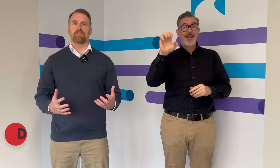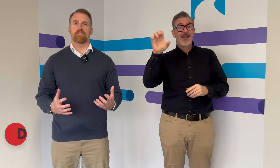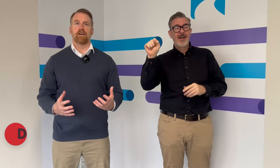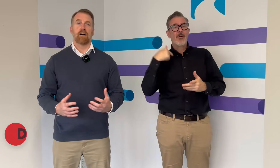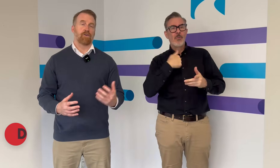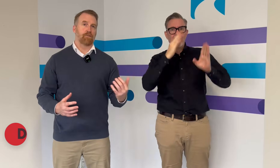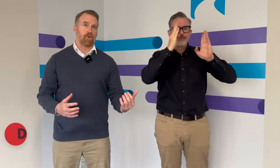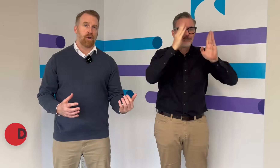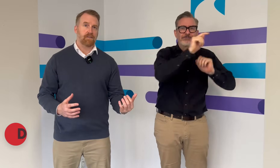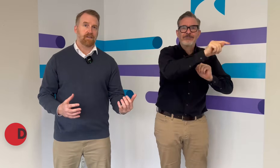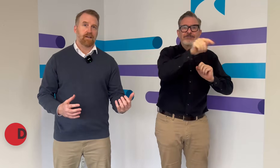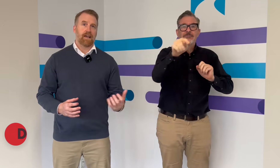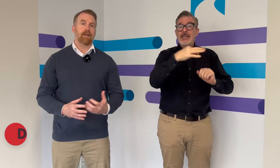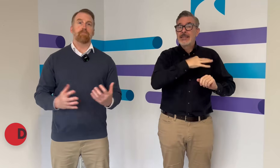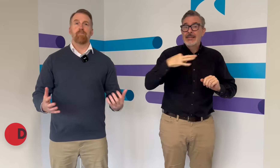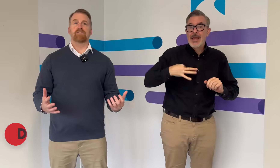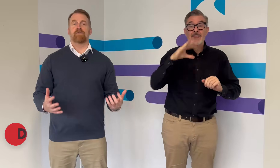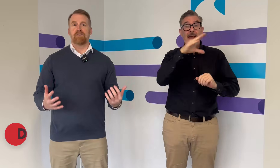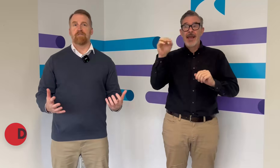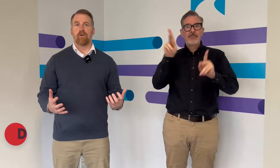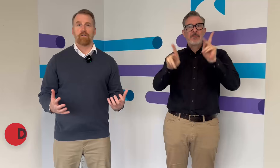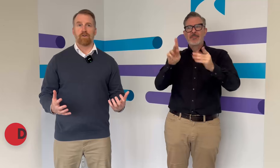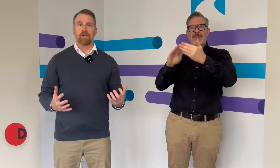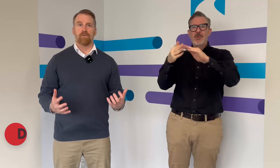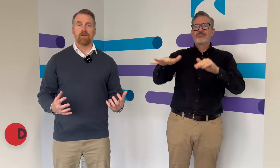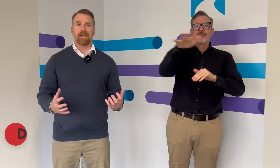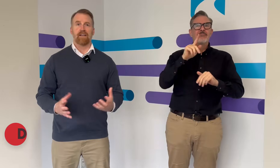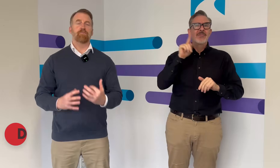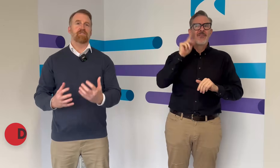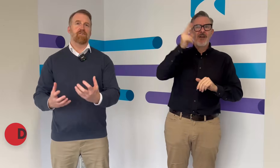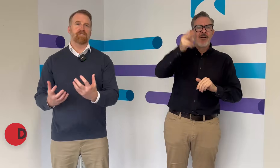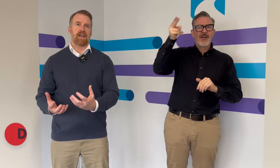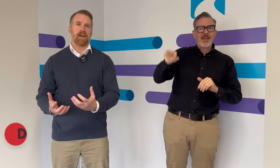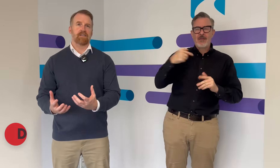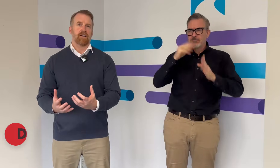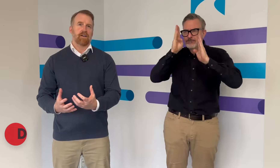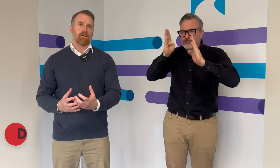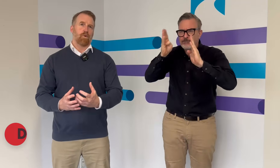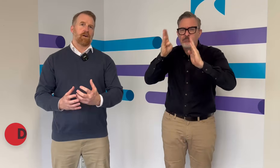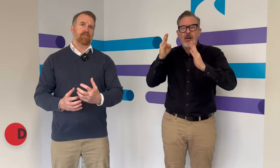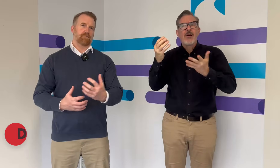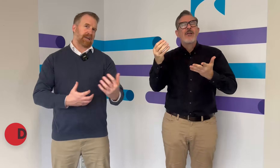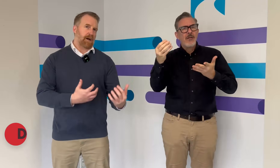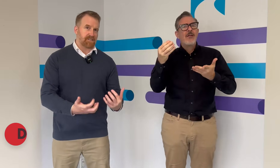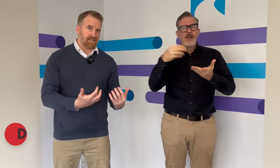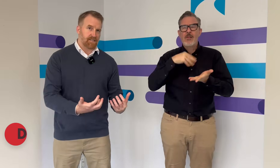It was shaped by the lived experiences of our employees and members of the Deaf and hard of hearing community that helped us understand